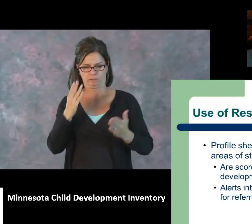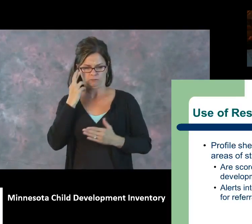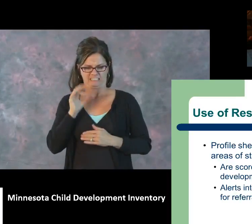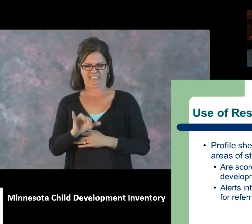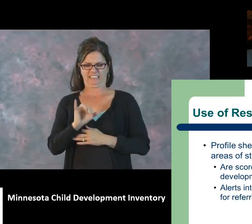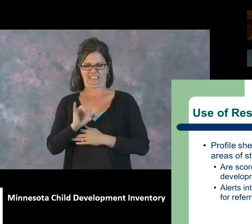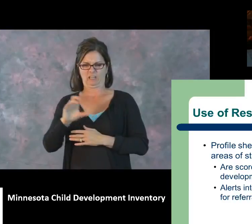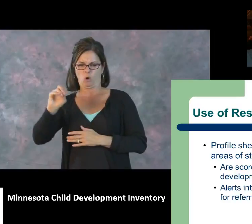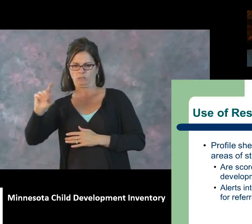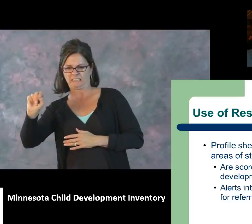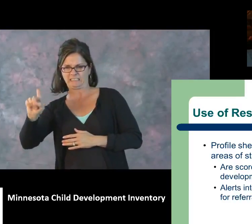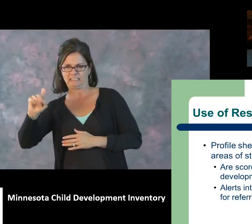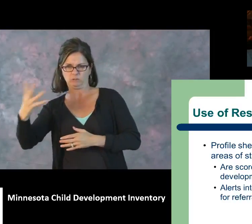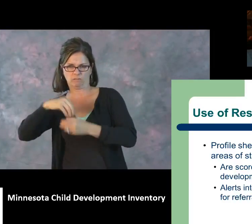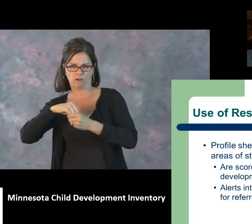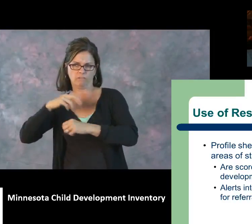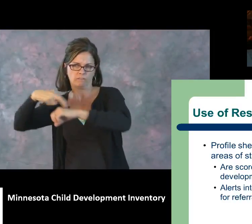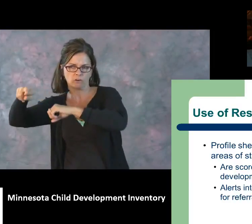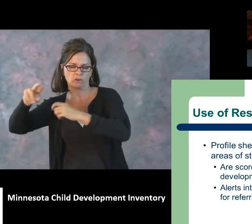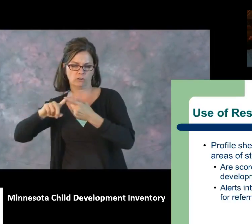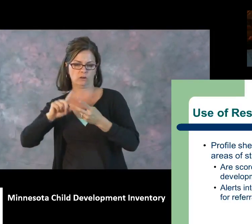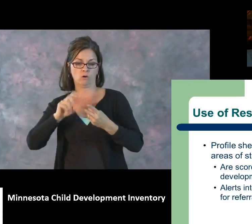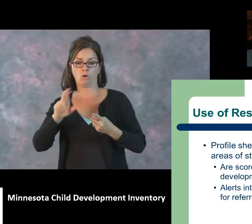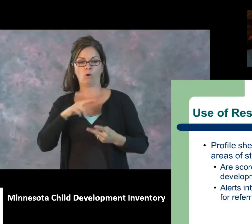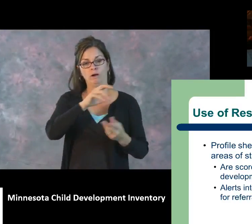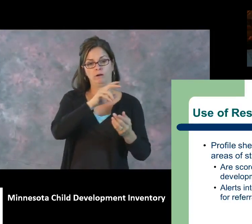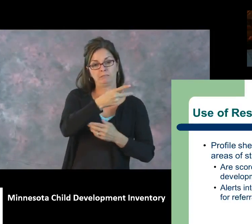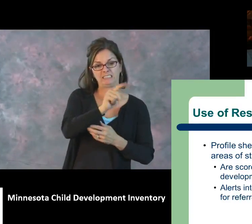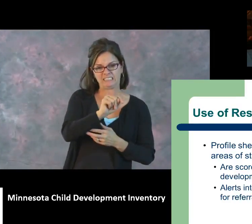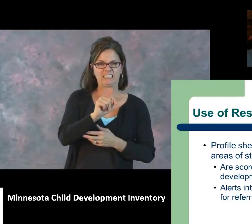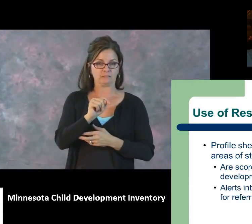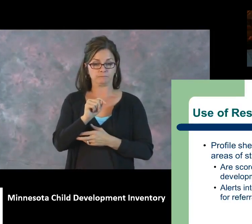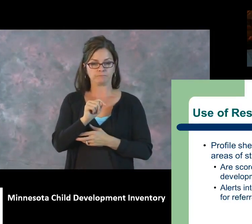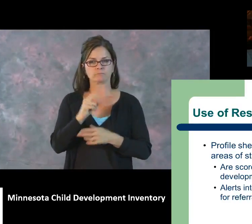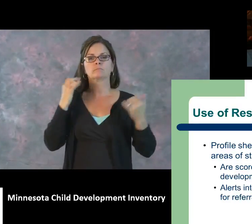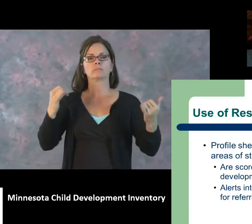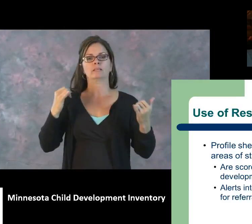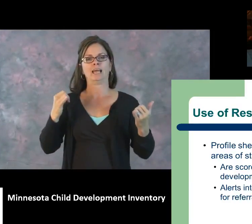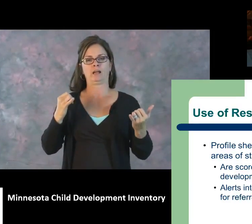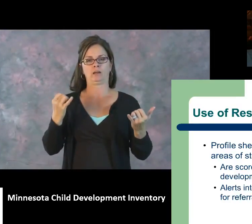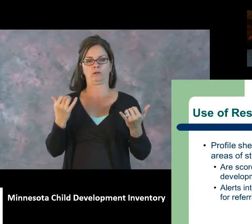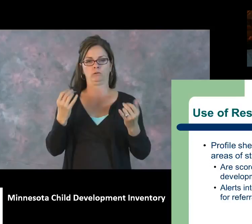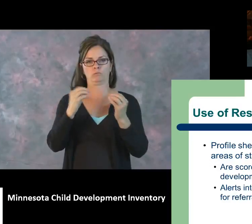or to physical therapy. Let's go back and look at a couple of case examples